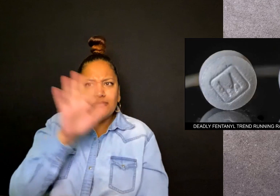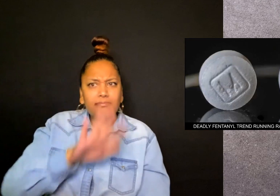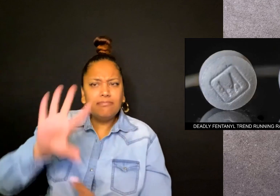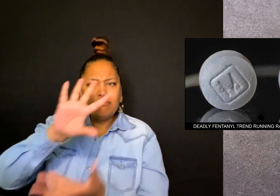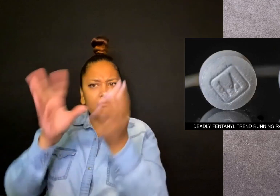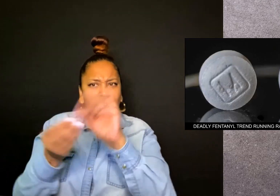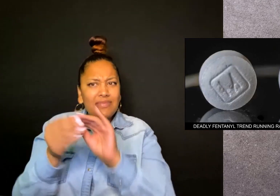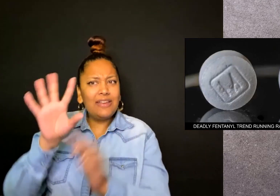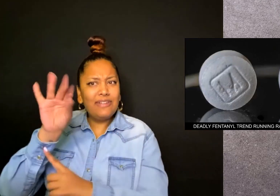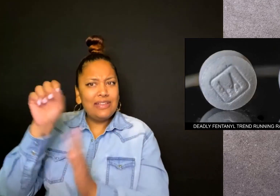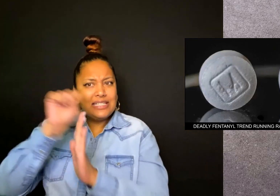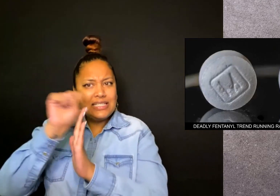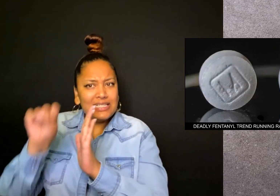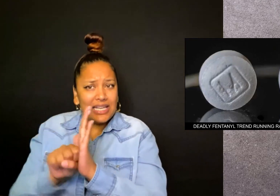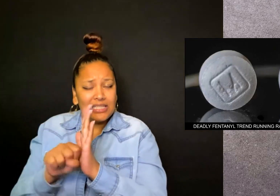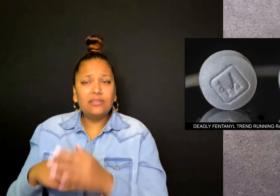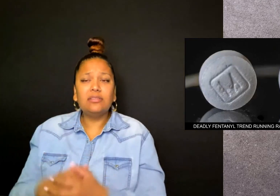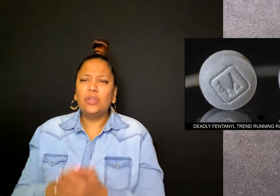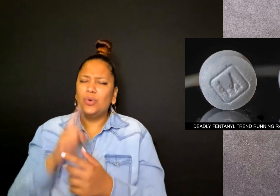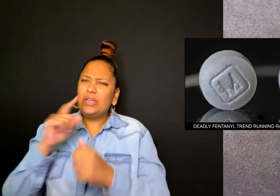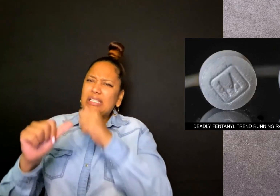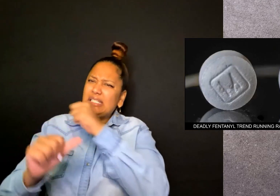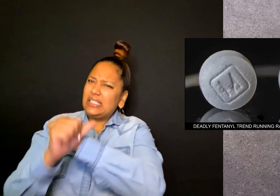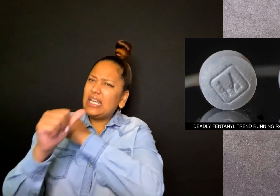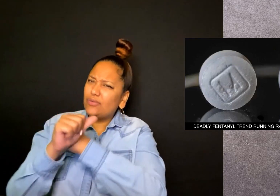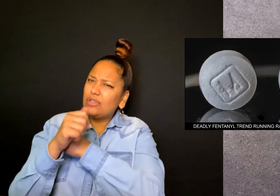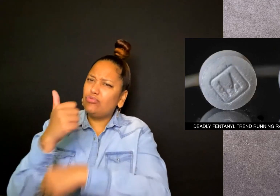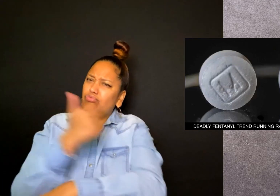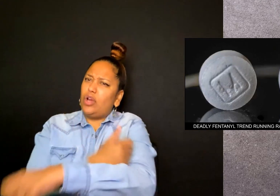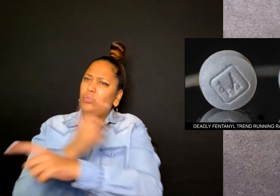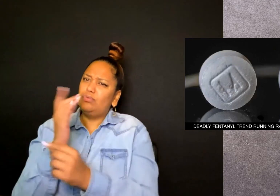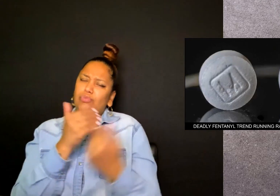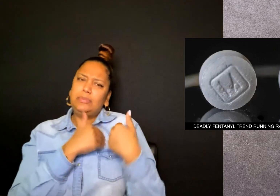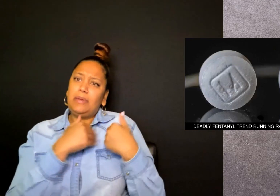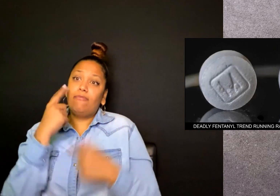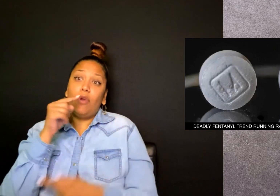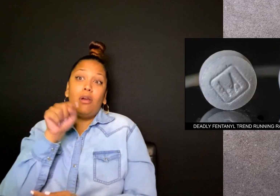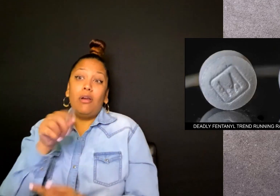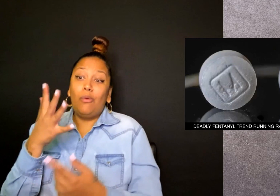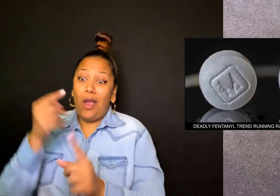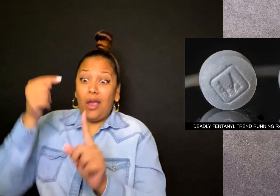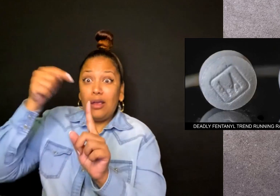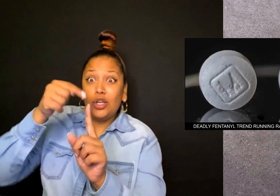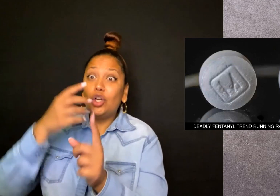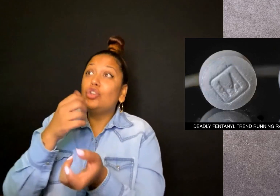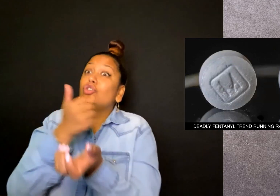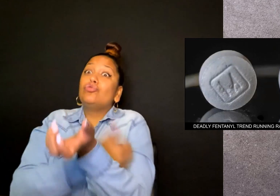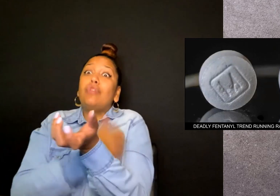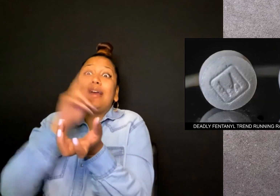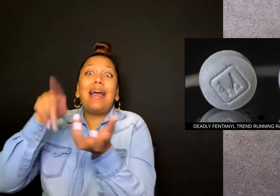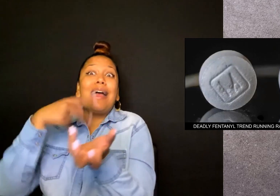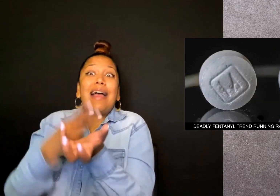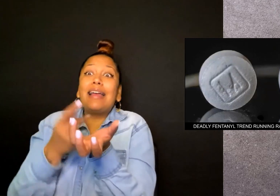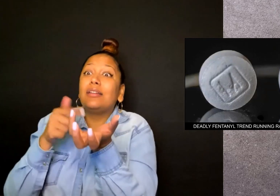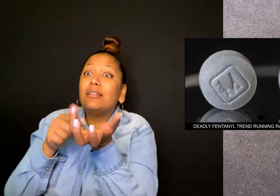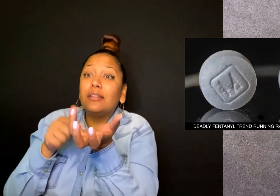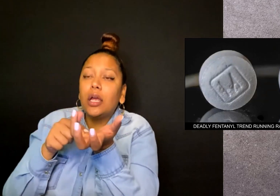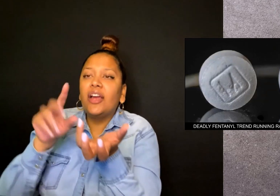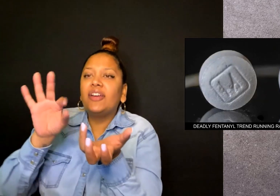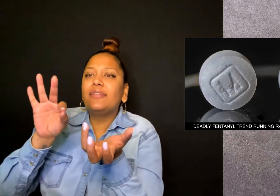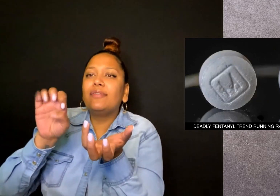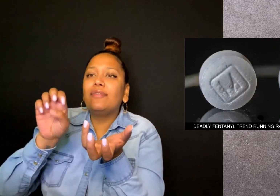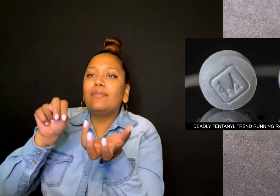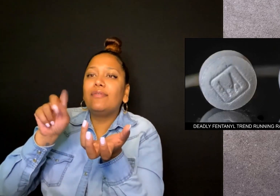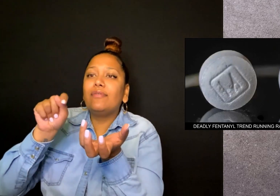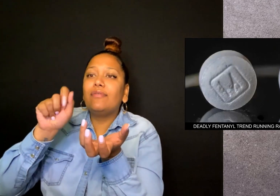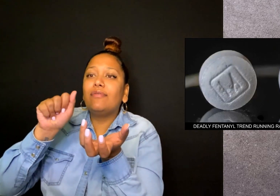the deaths are happening in all 50 states the dangerous drug responsible for it all is fentanyl